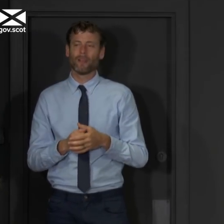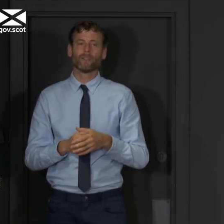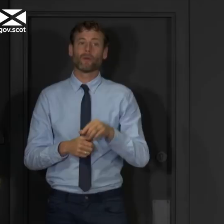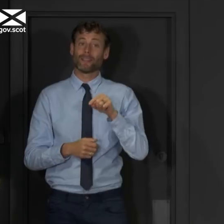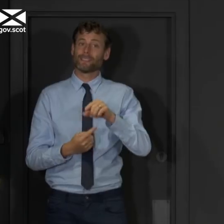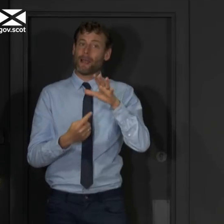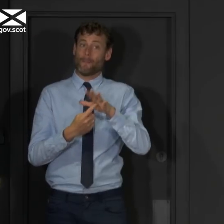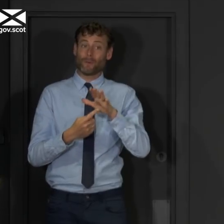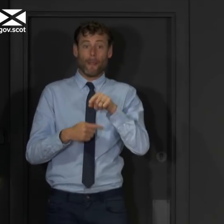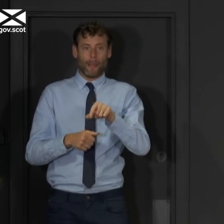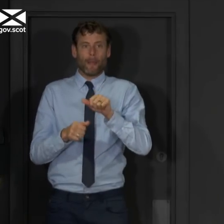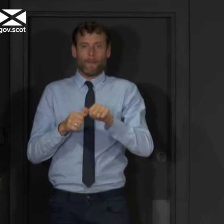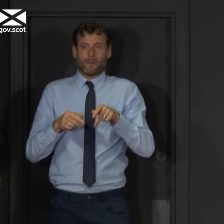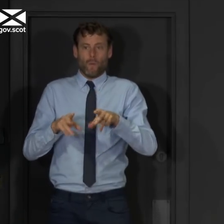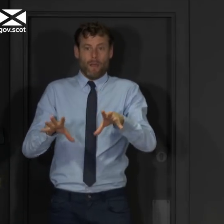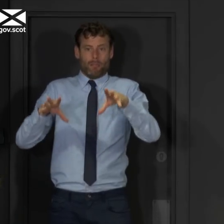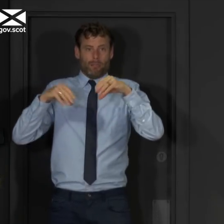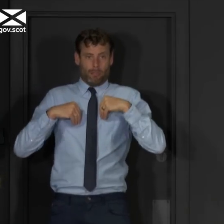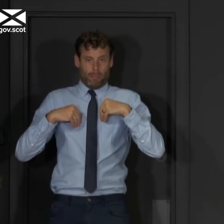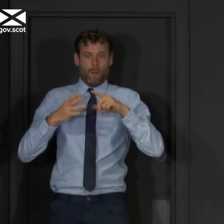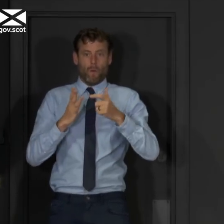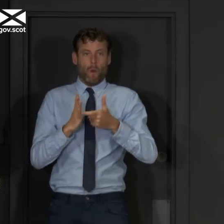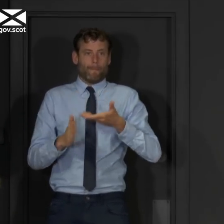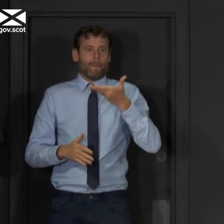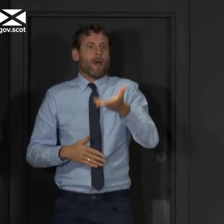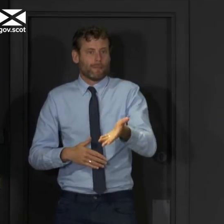that is also our best way of avoiding and getting and transmitting the virus.